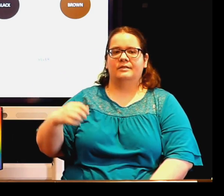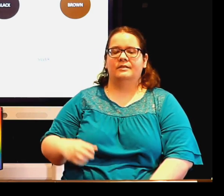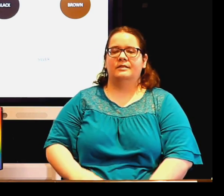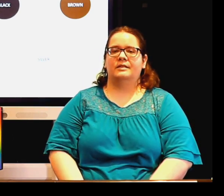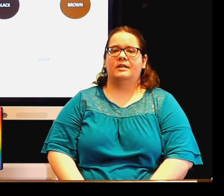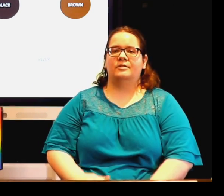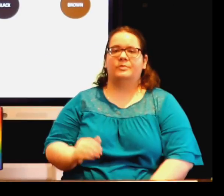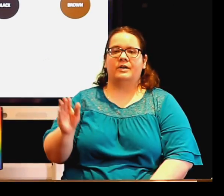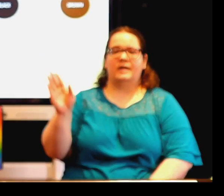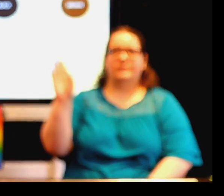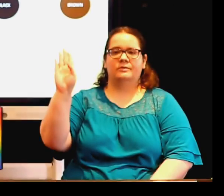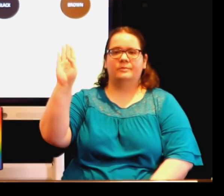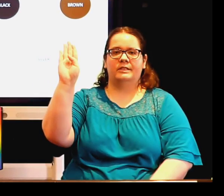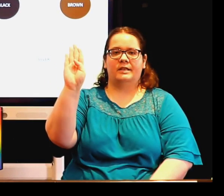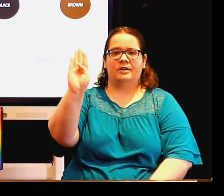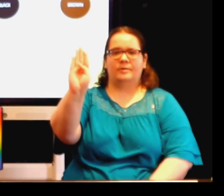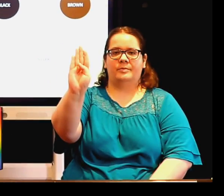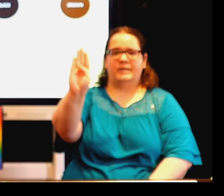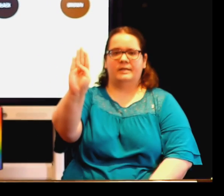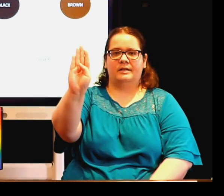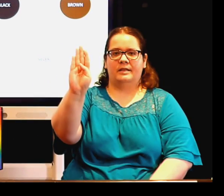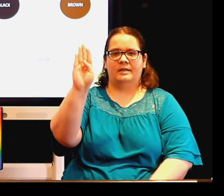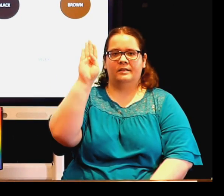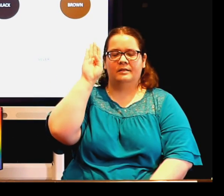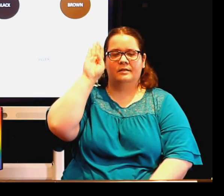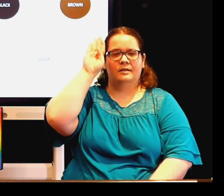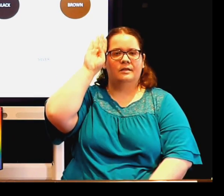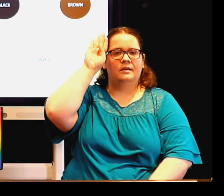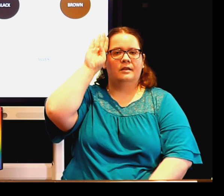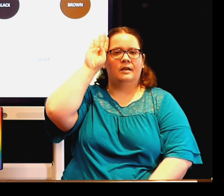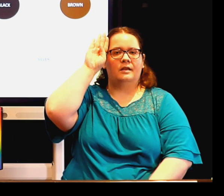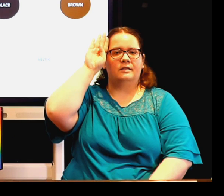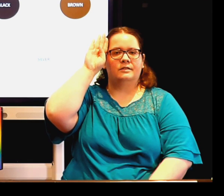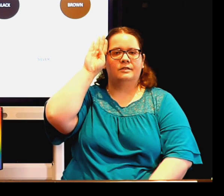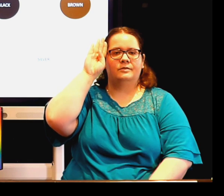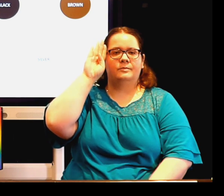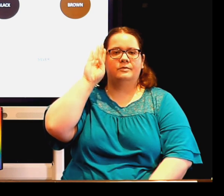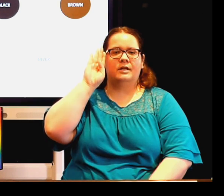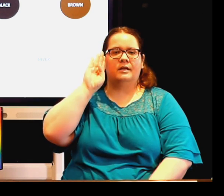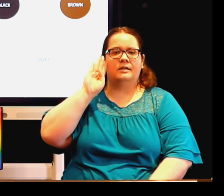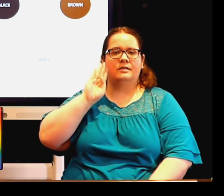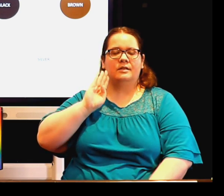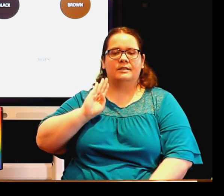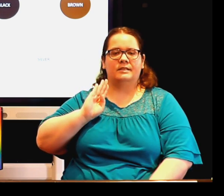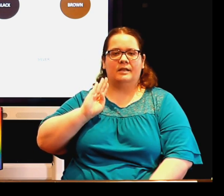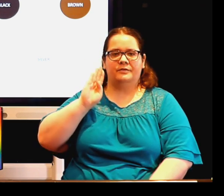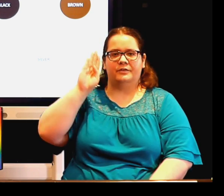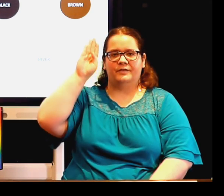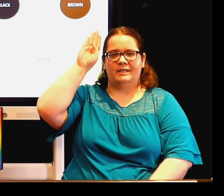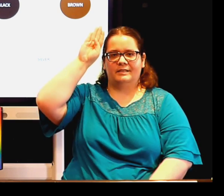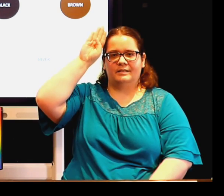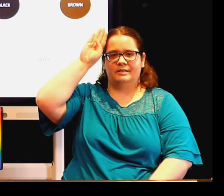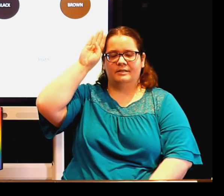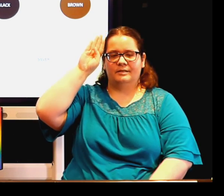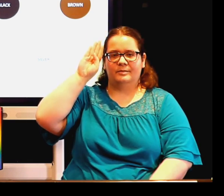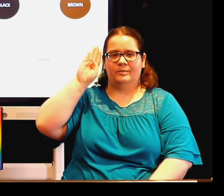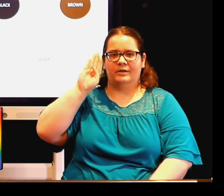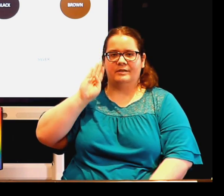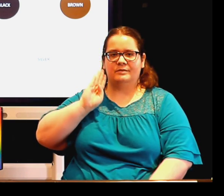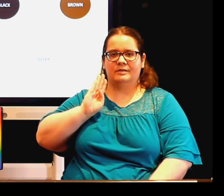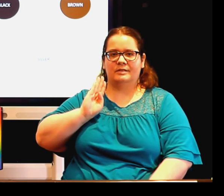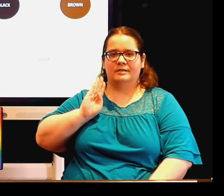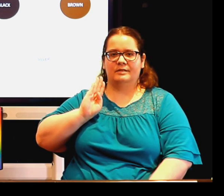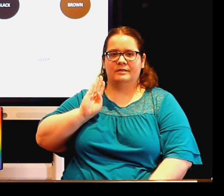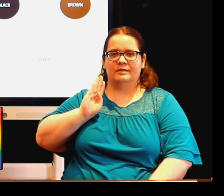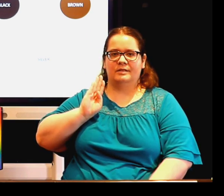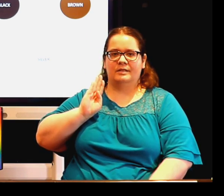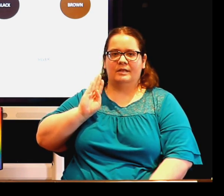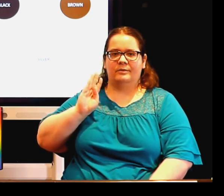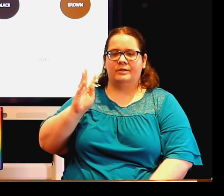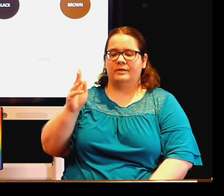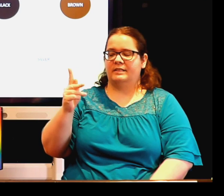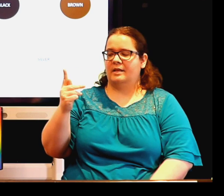The color brown we take our B again and drag it along the side of your face. Brown. We do the same